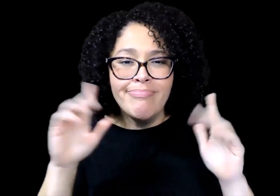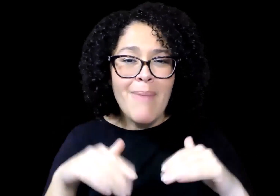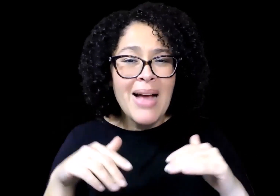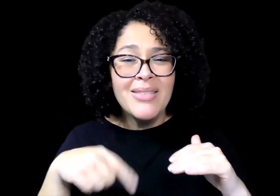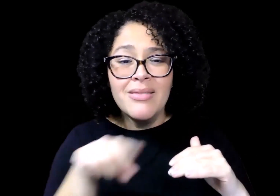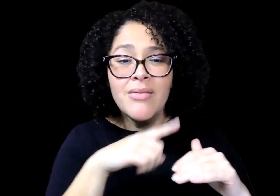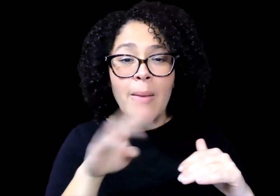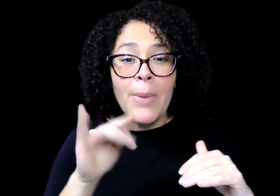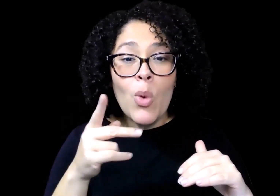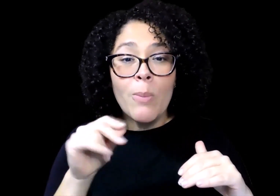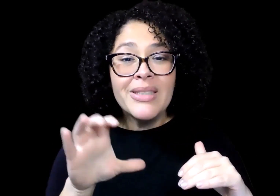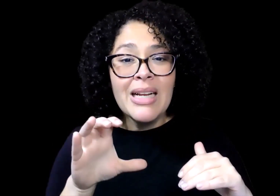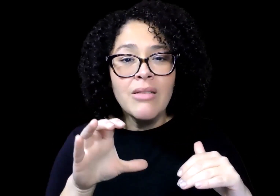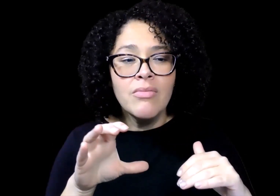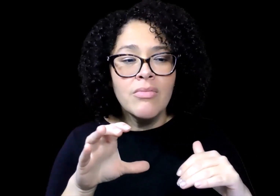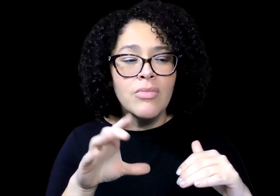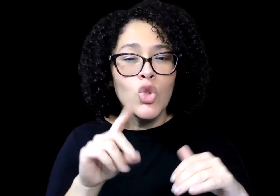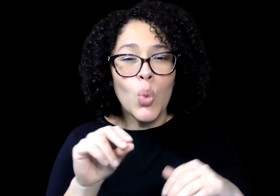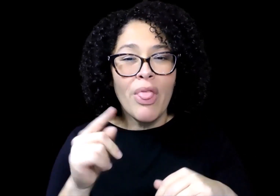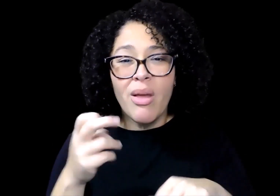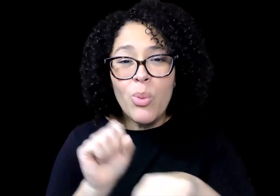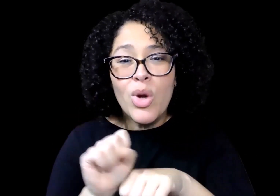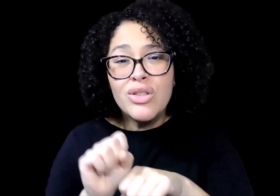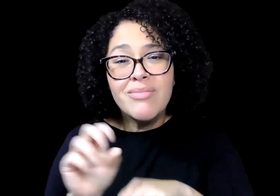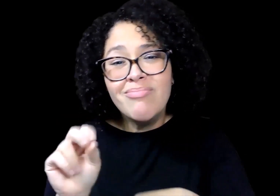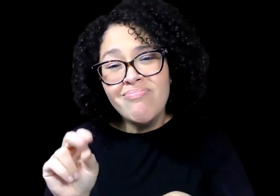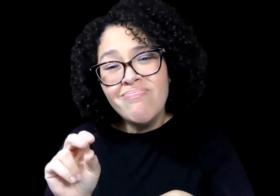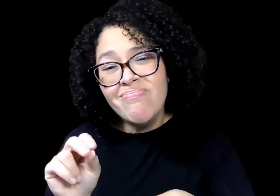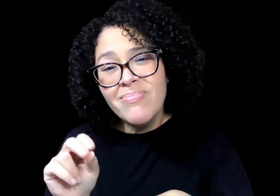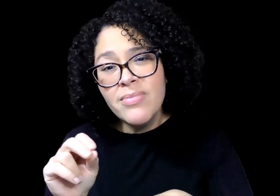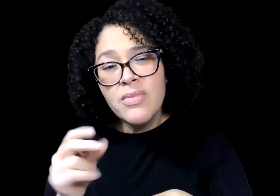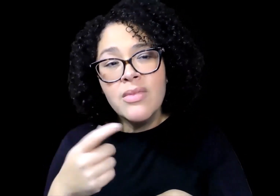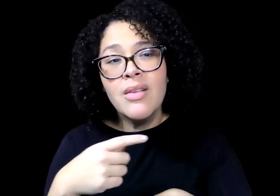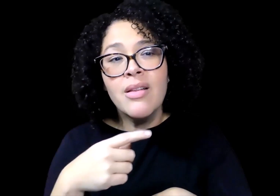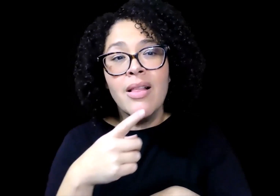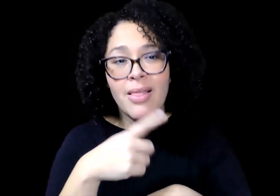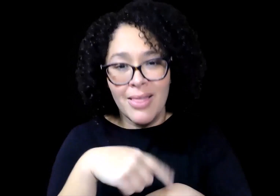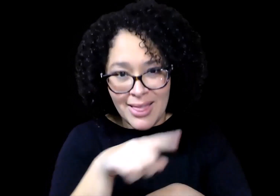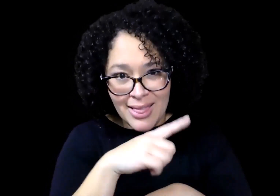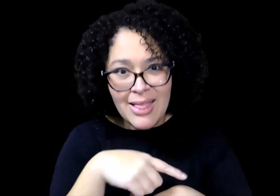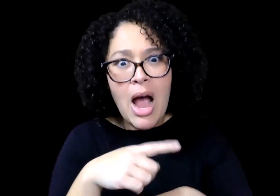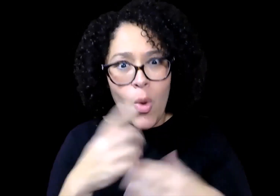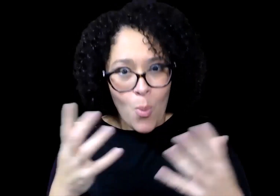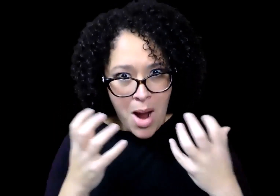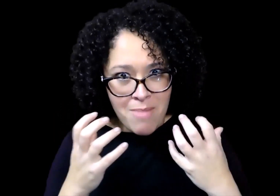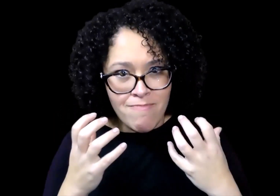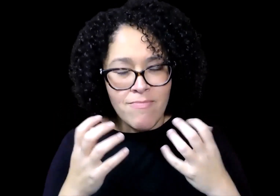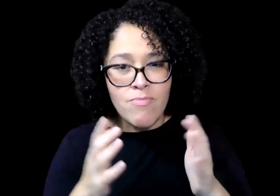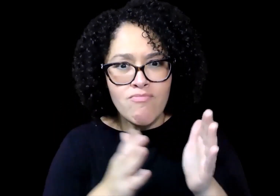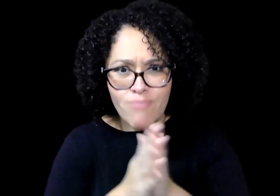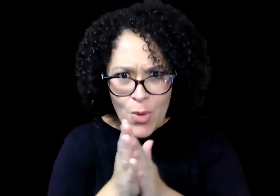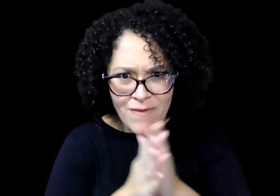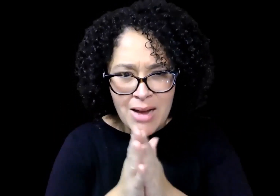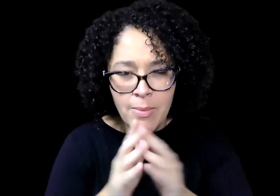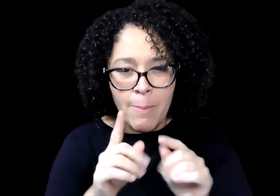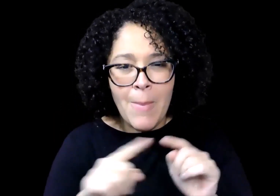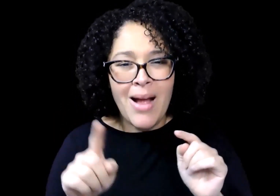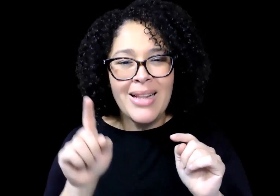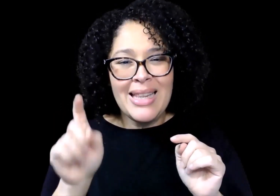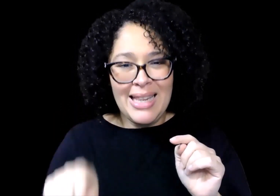you can't expect BIPOC individuals to do the work they want to do the work they are